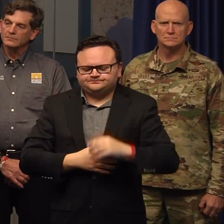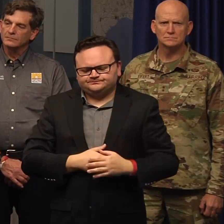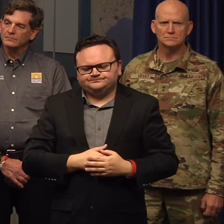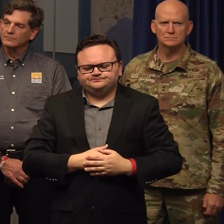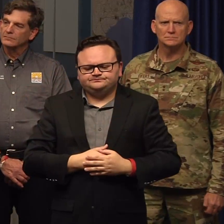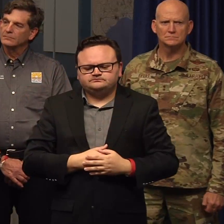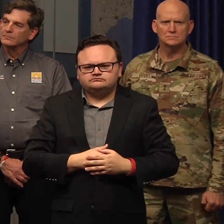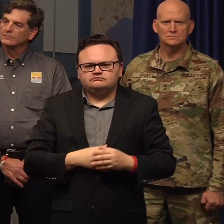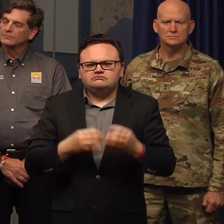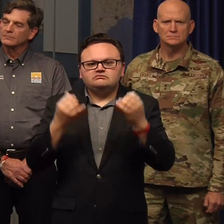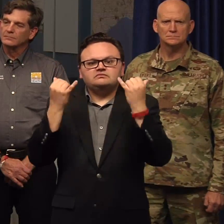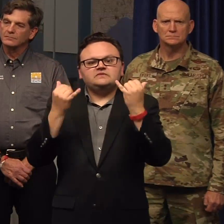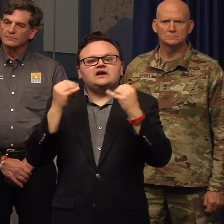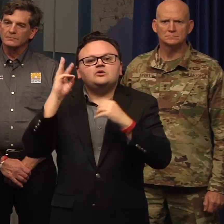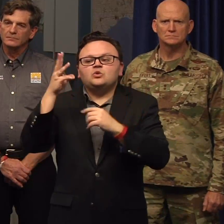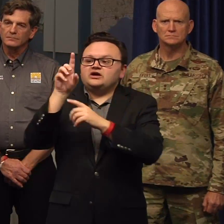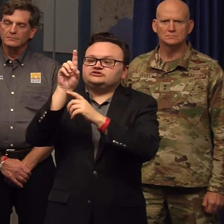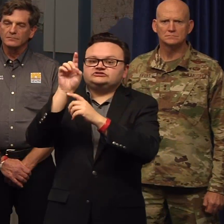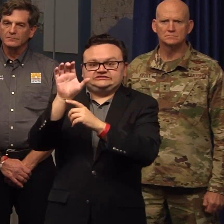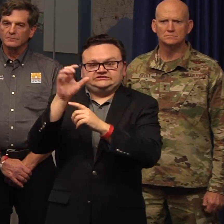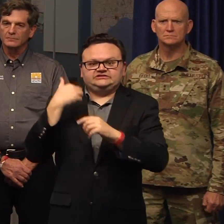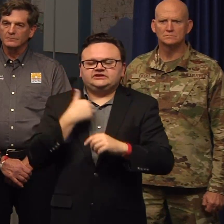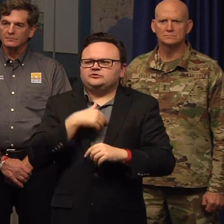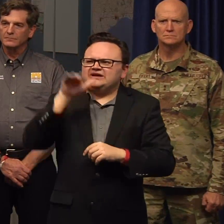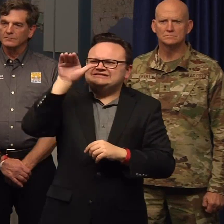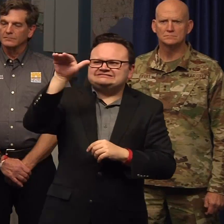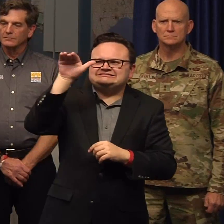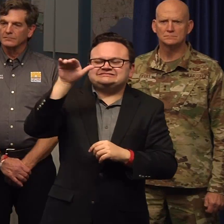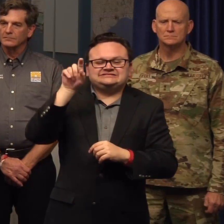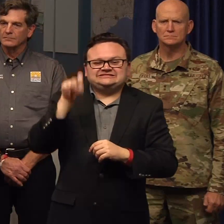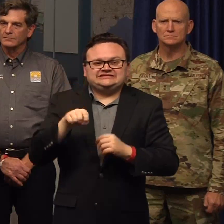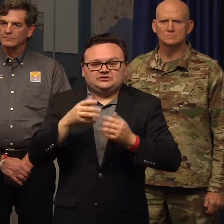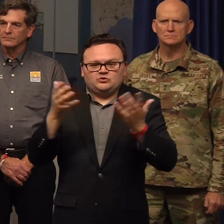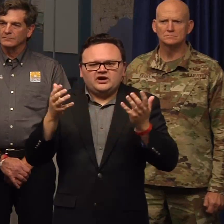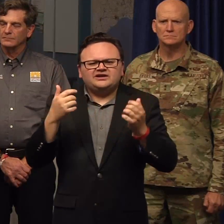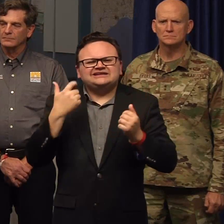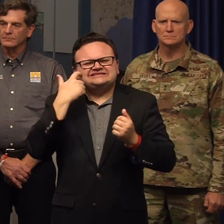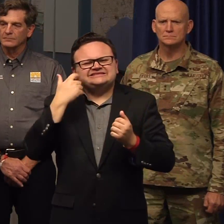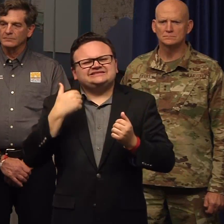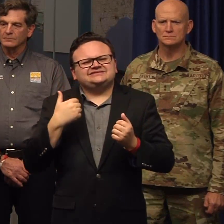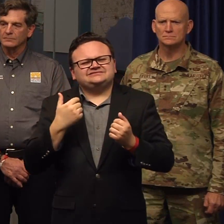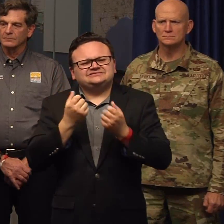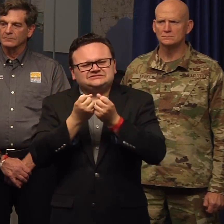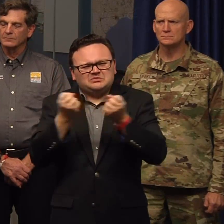THAT CANDIRECT THEM IN THE RIGHT WAY SO I ASKED THEM TO DO THAT AS SOON AS POSSIBLE AND HIGHER ALL THE PEOPLE THAT WILL BE NEEDED .